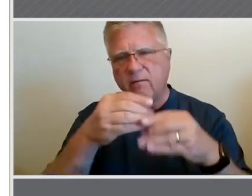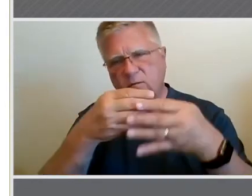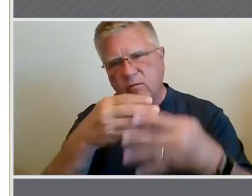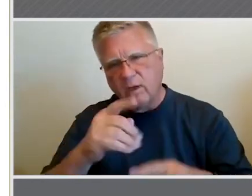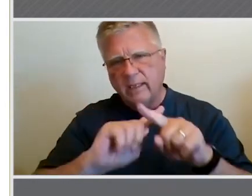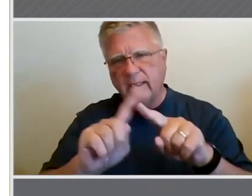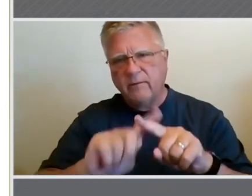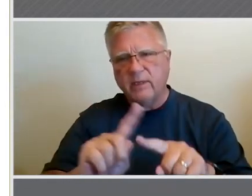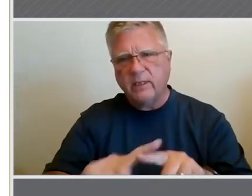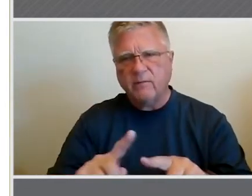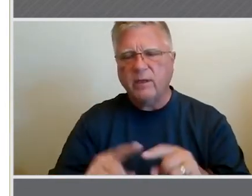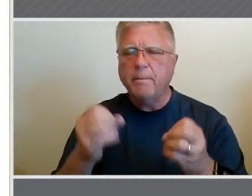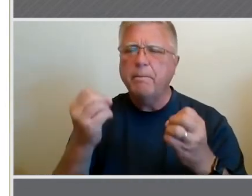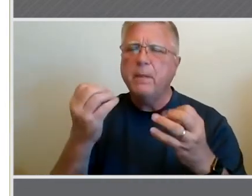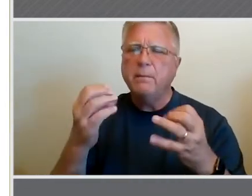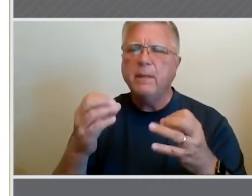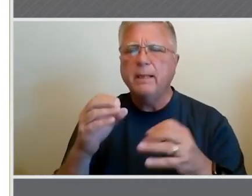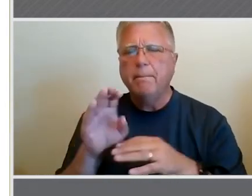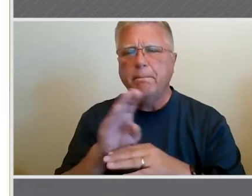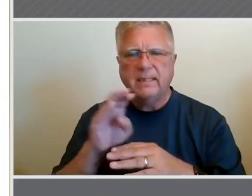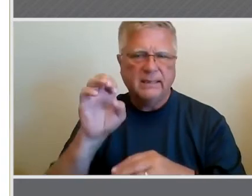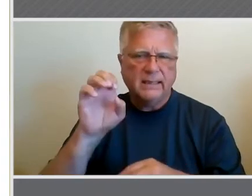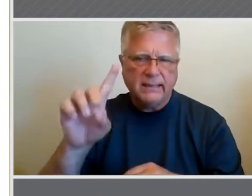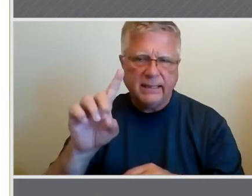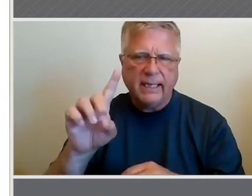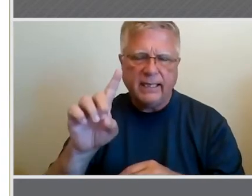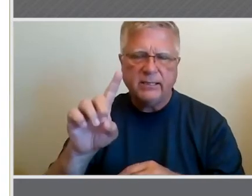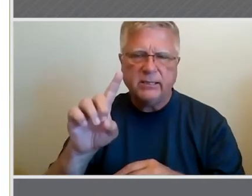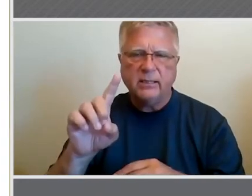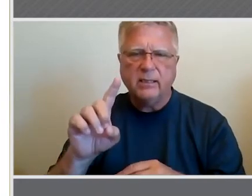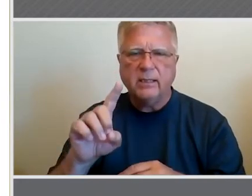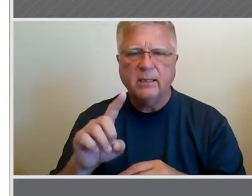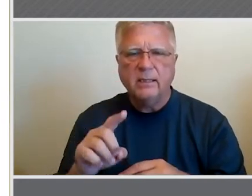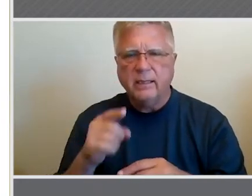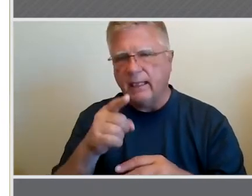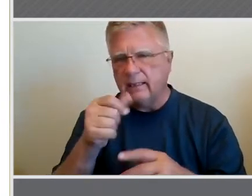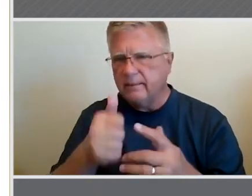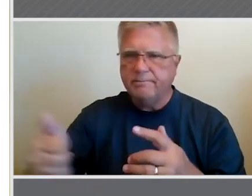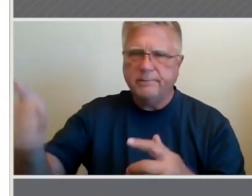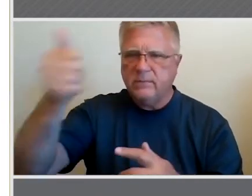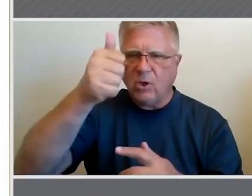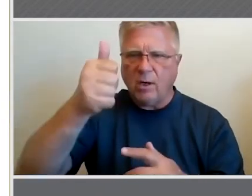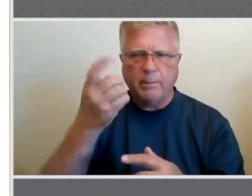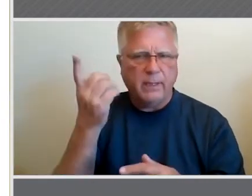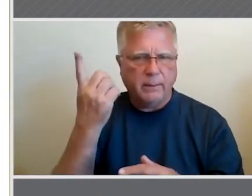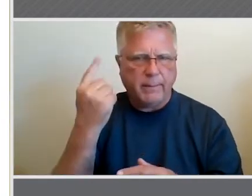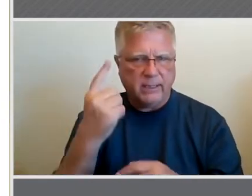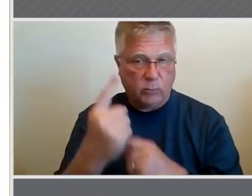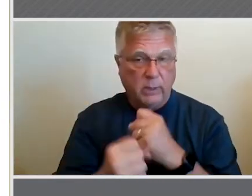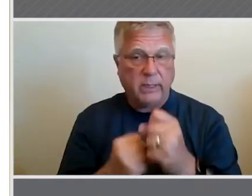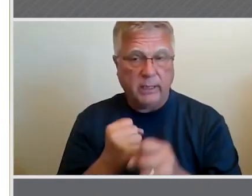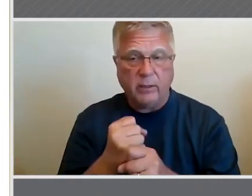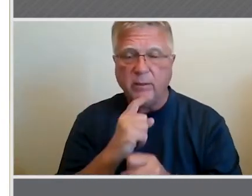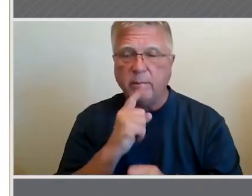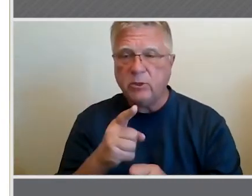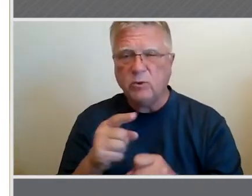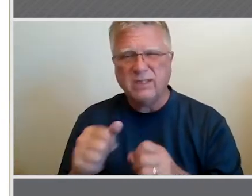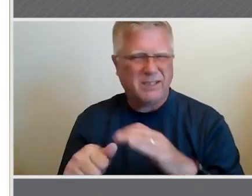of business education actually we've been, you know, really at the forefront on the past year so to make sure you know some basic level every small business every